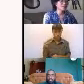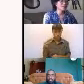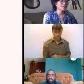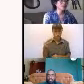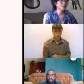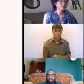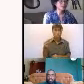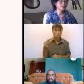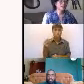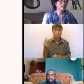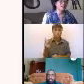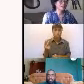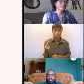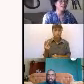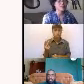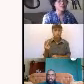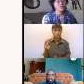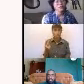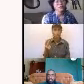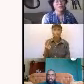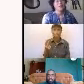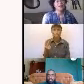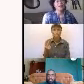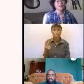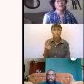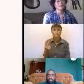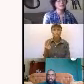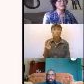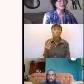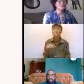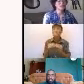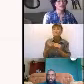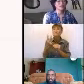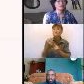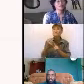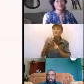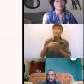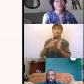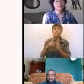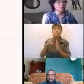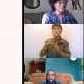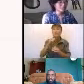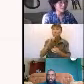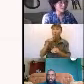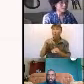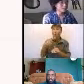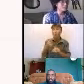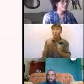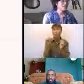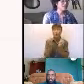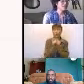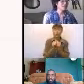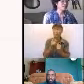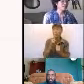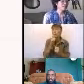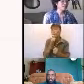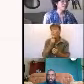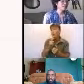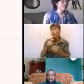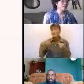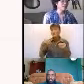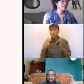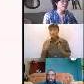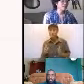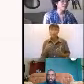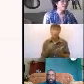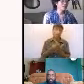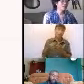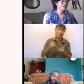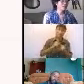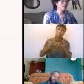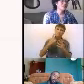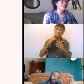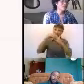within provider client dynamics, or leadership and stakeholder dynamics—three institutional